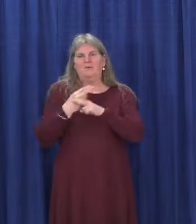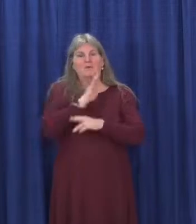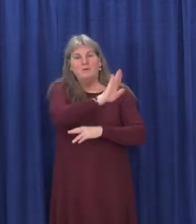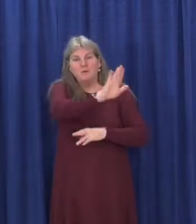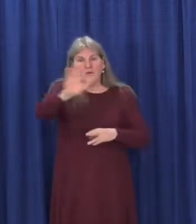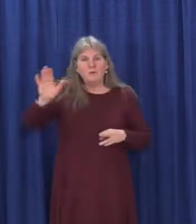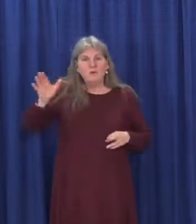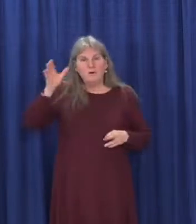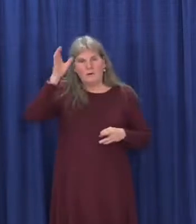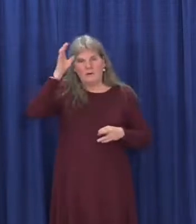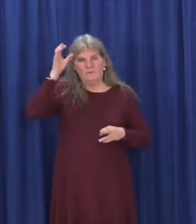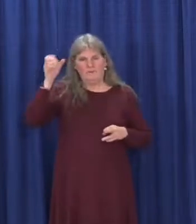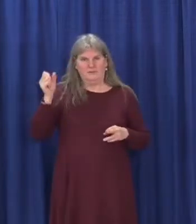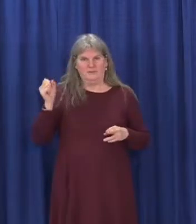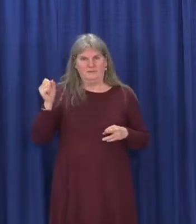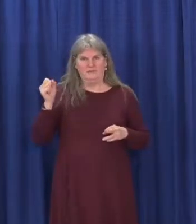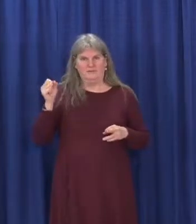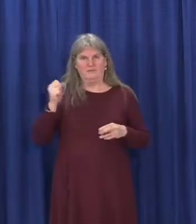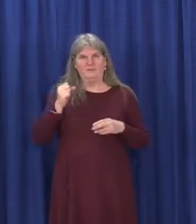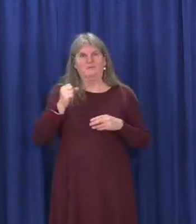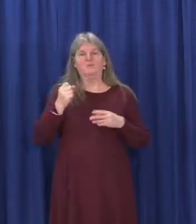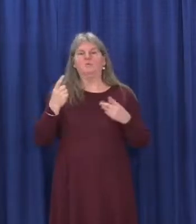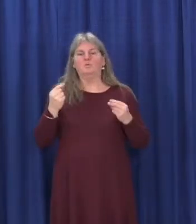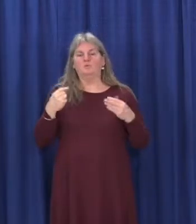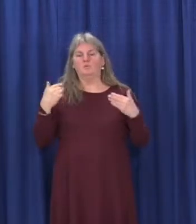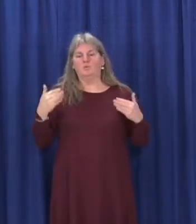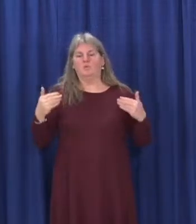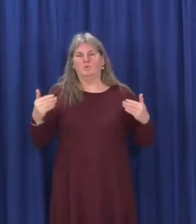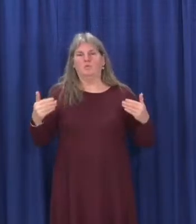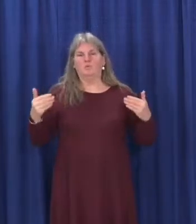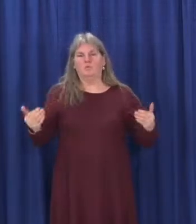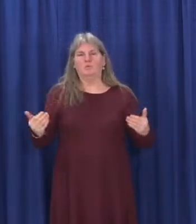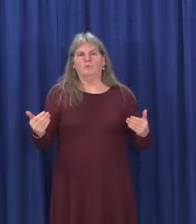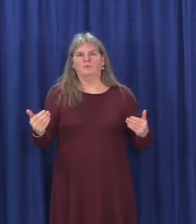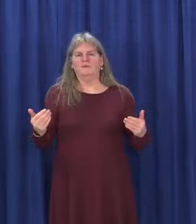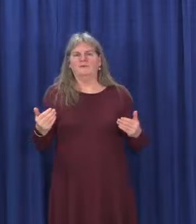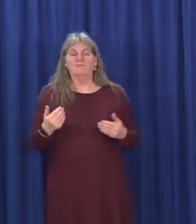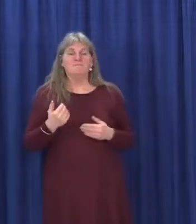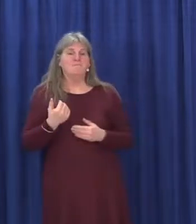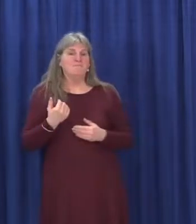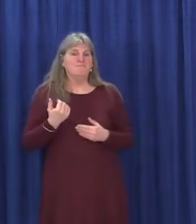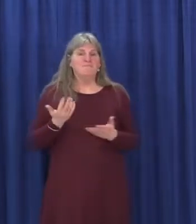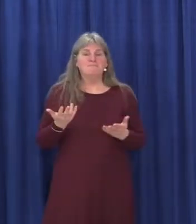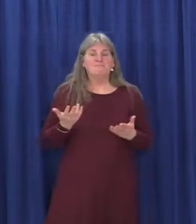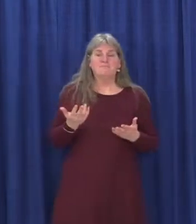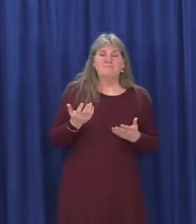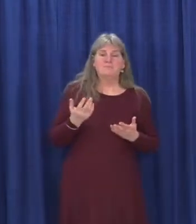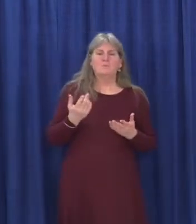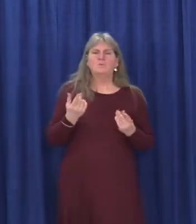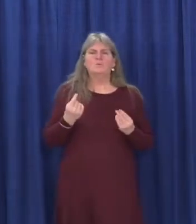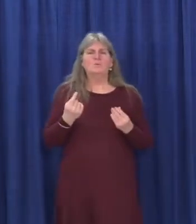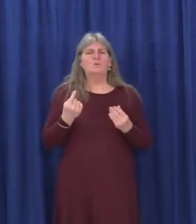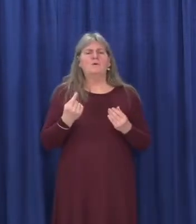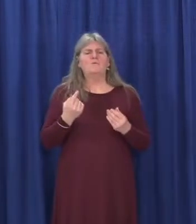take the activities that we do. Do those things that are necessary to keep you healthy to keep your-- your mental